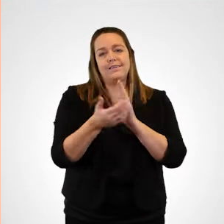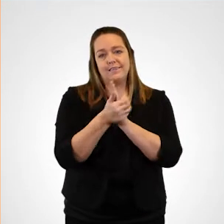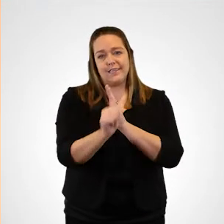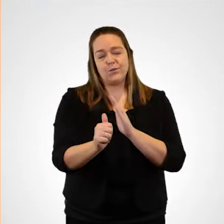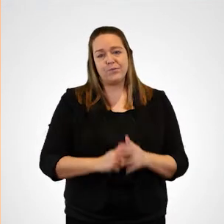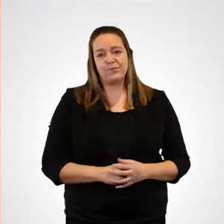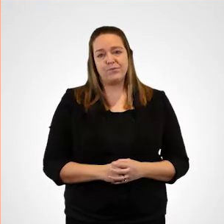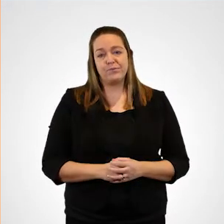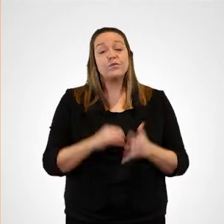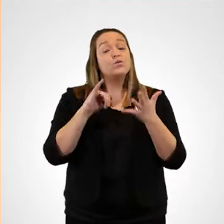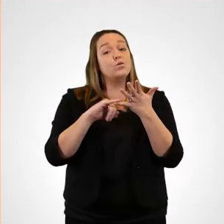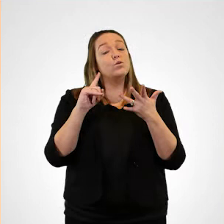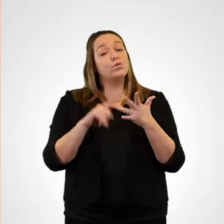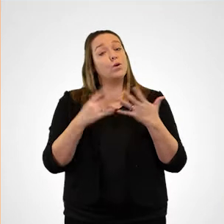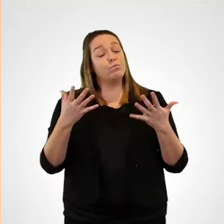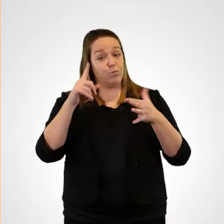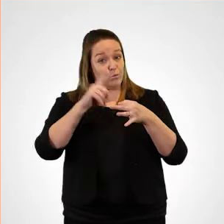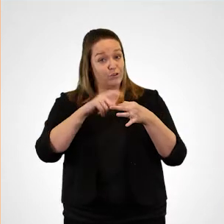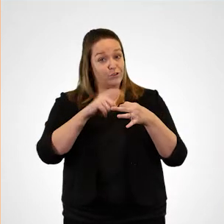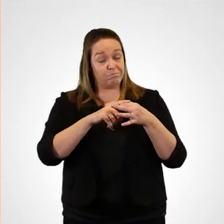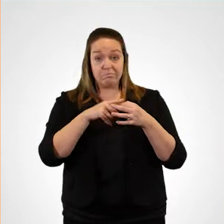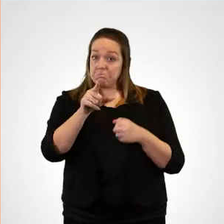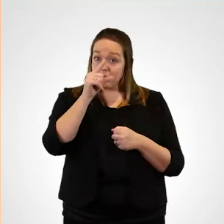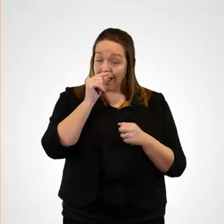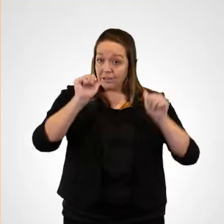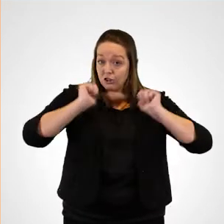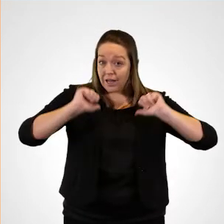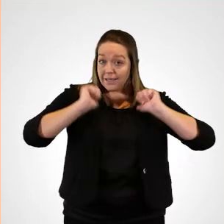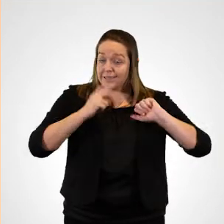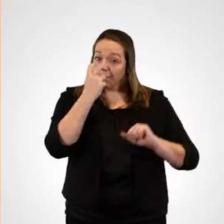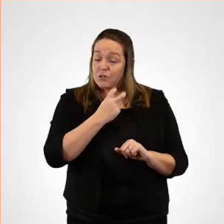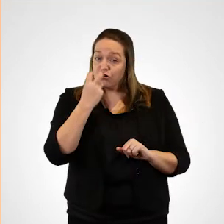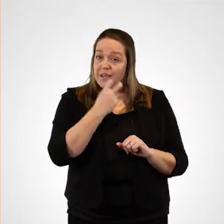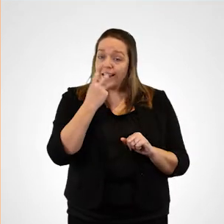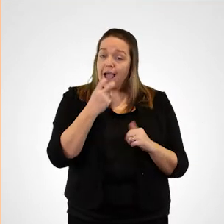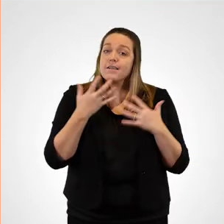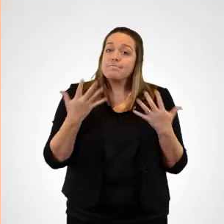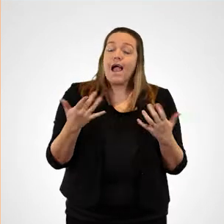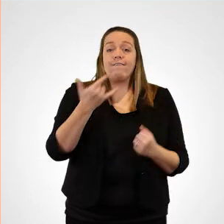In answer to the question is it possible to train speechreading, well,